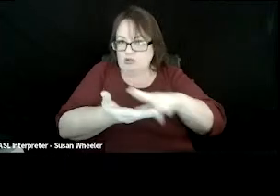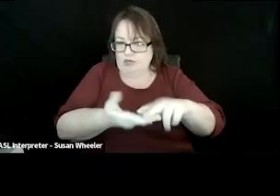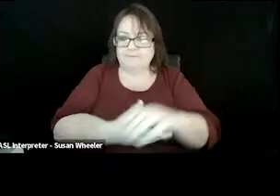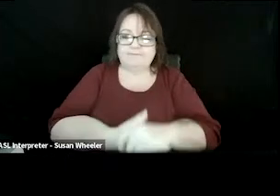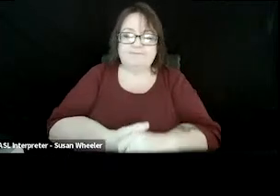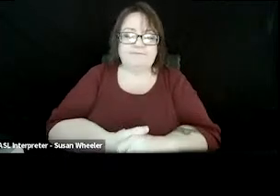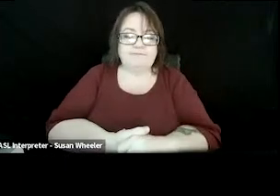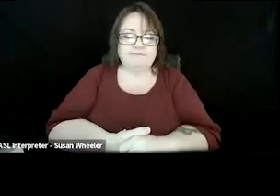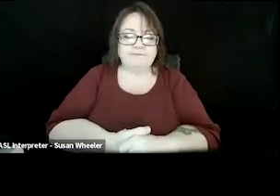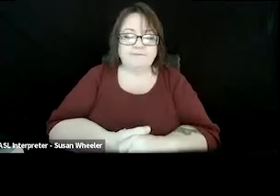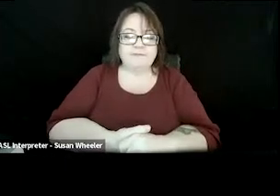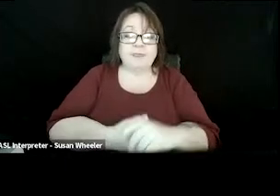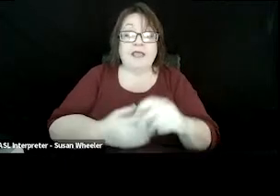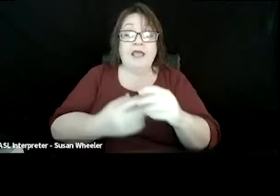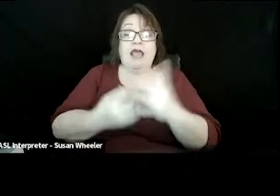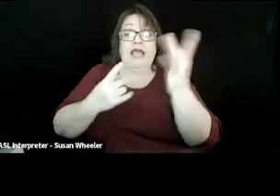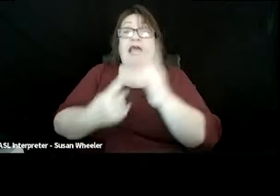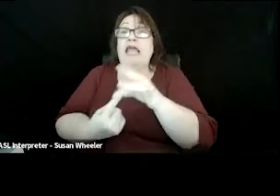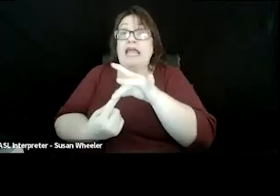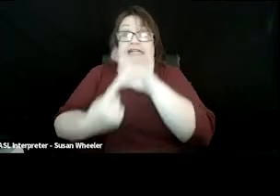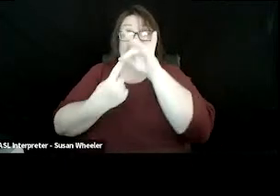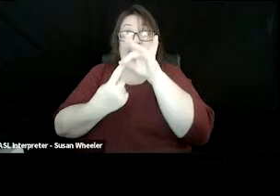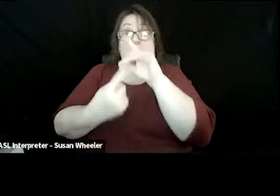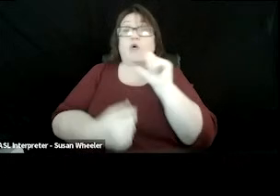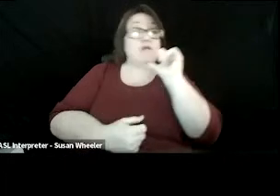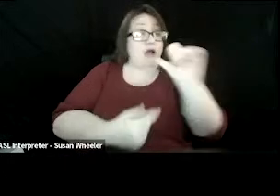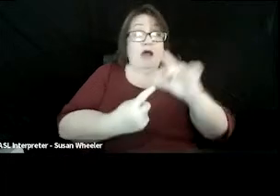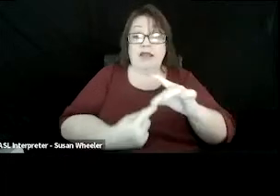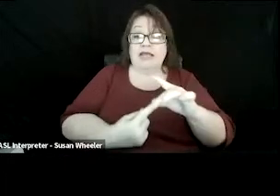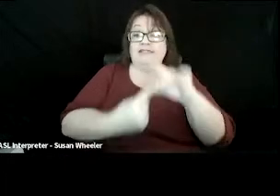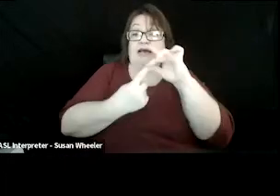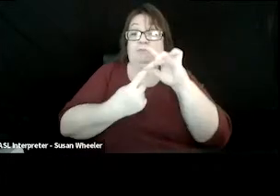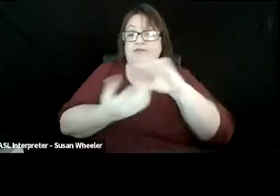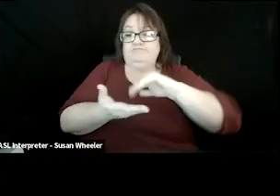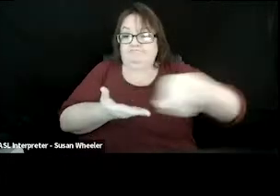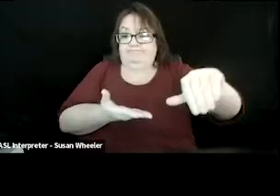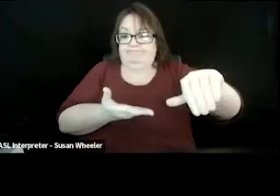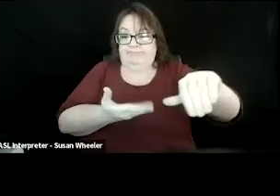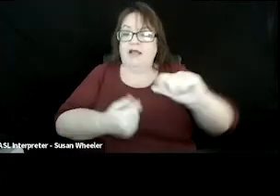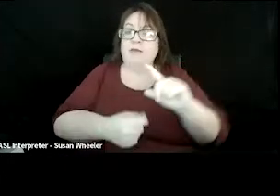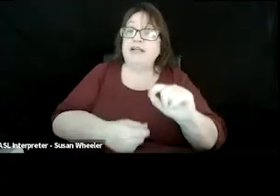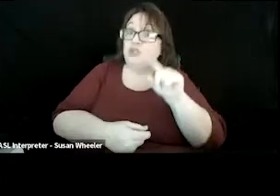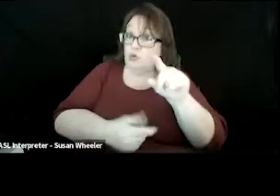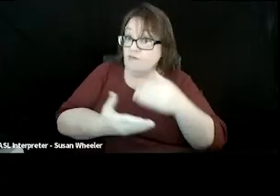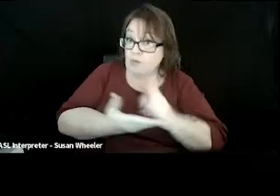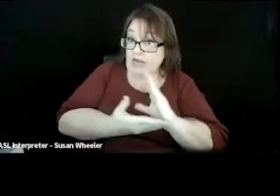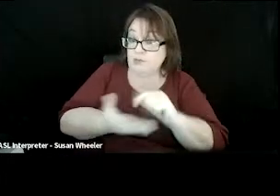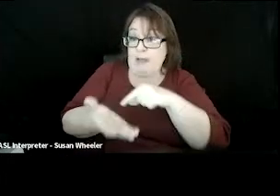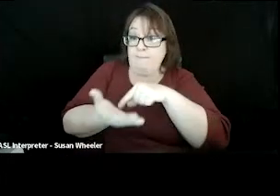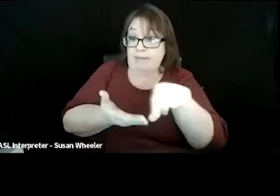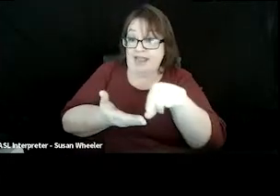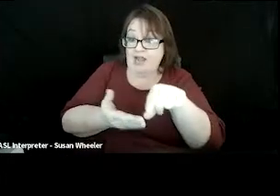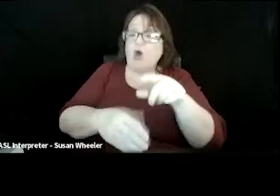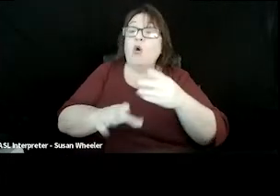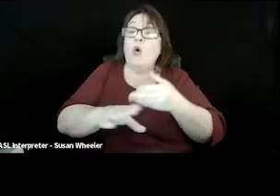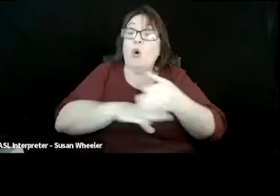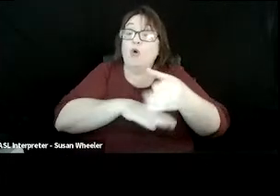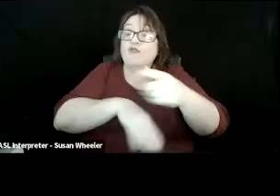Exempt or non-exempt, this is important because this goes to whether you're entitled to be paid overtime under your agreement.